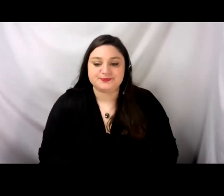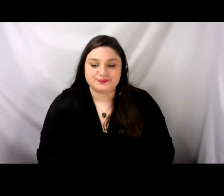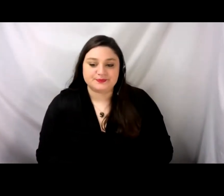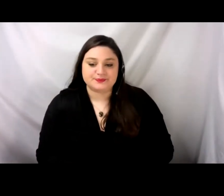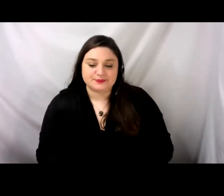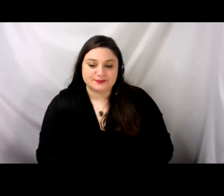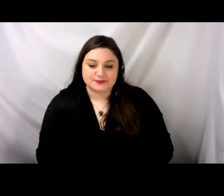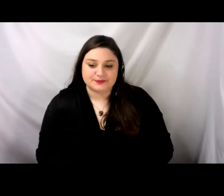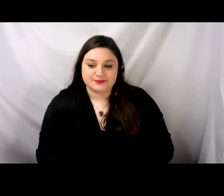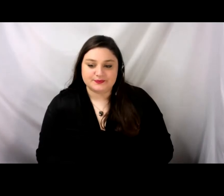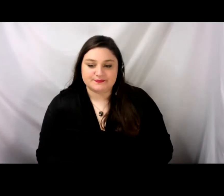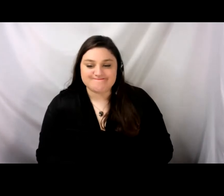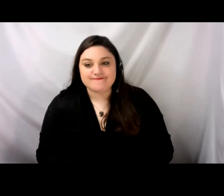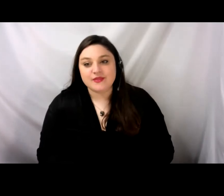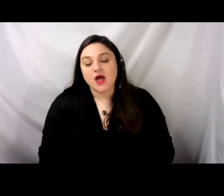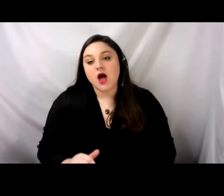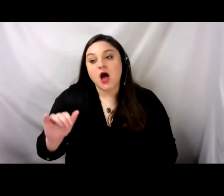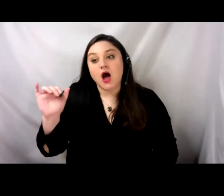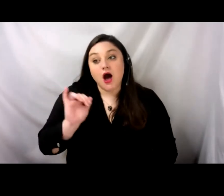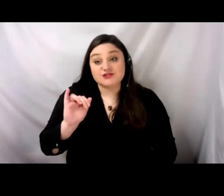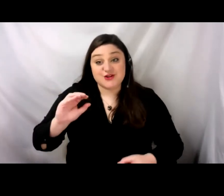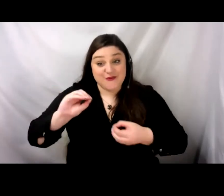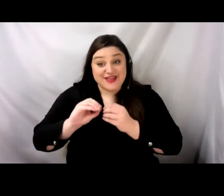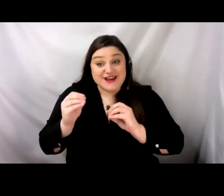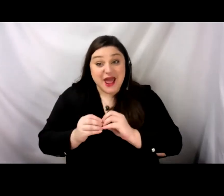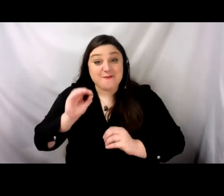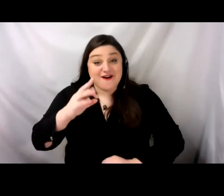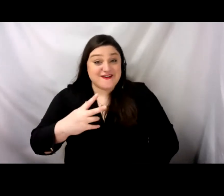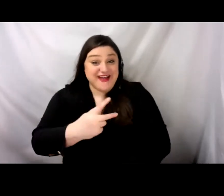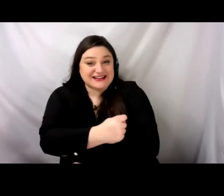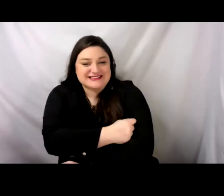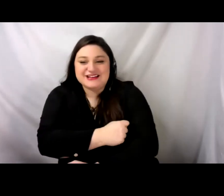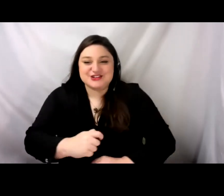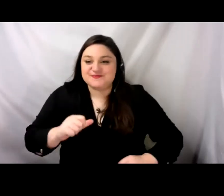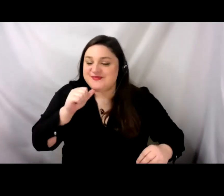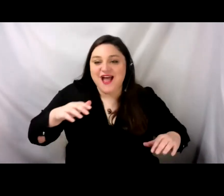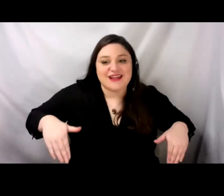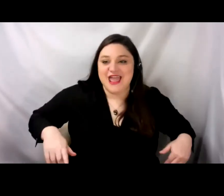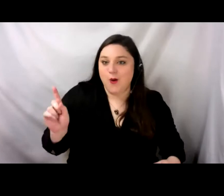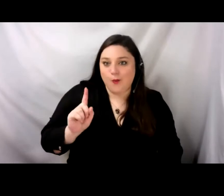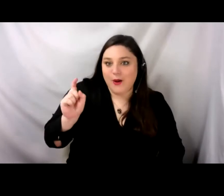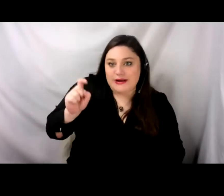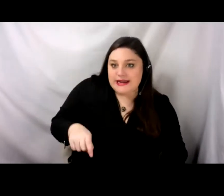are not at the level we want it to be. And I just want to make emphasis here